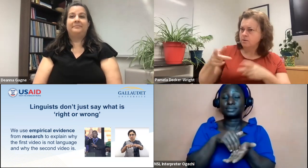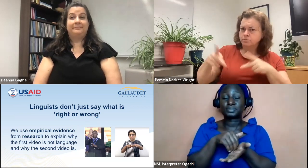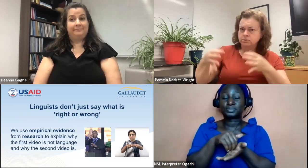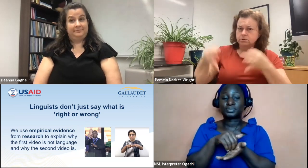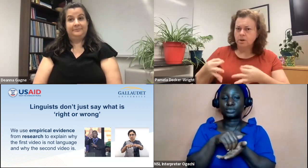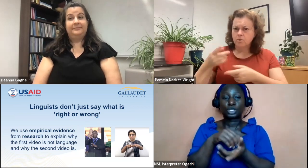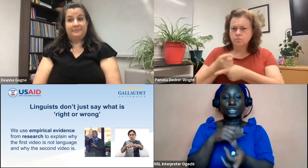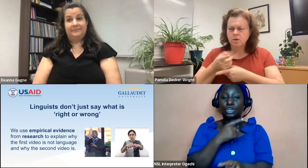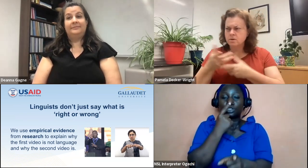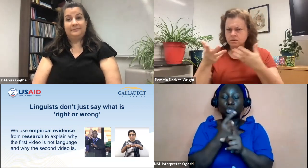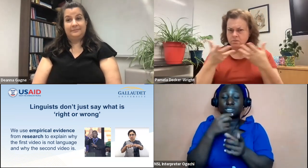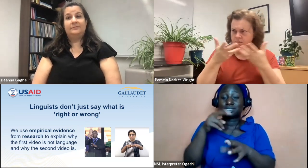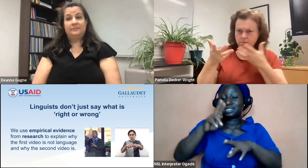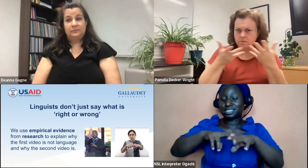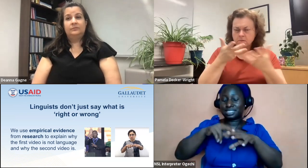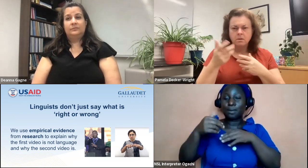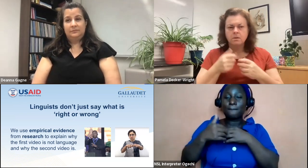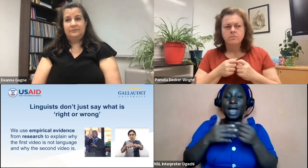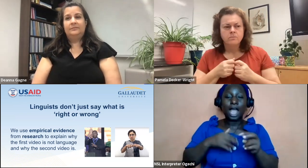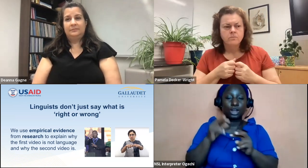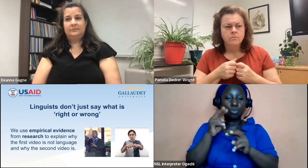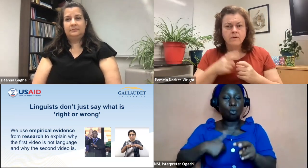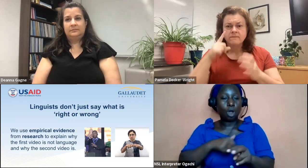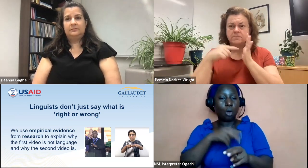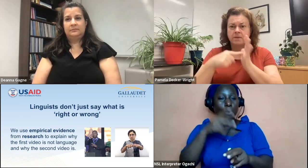But who makes these decisions about something is right or wrong.